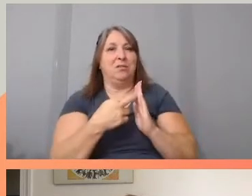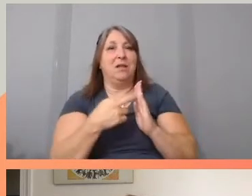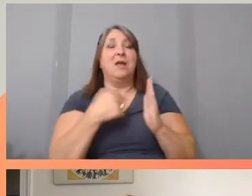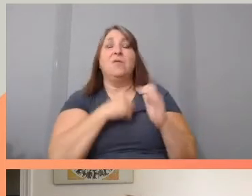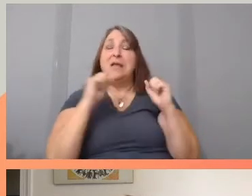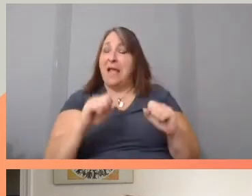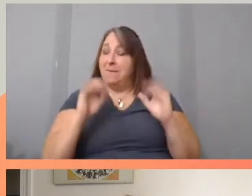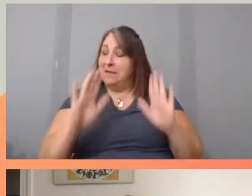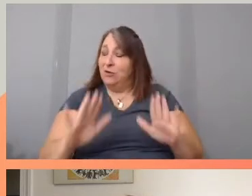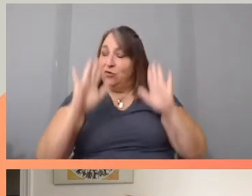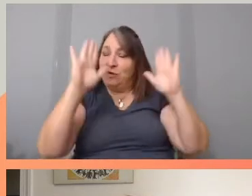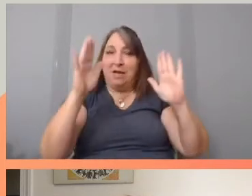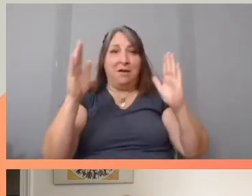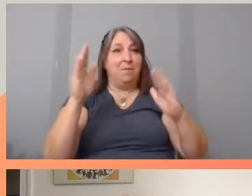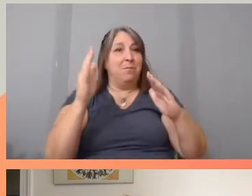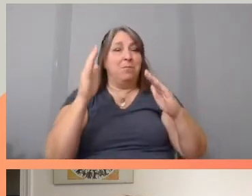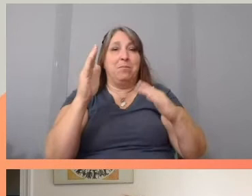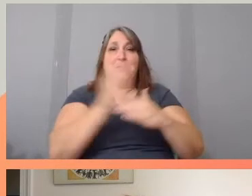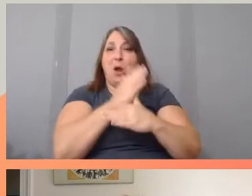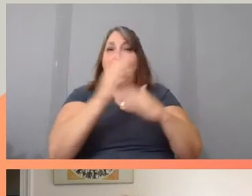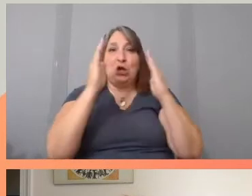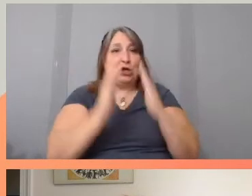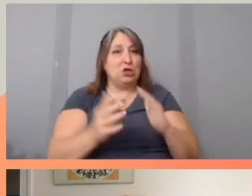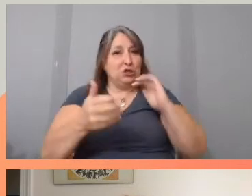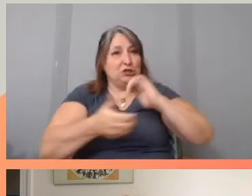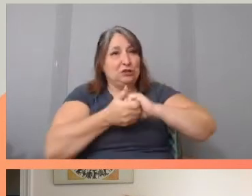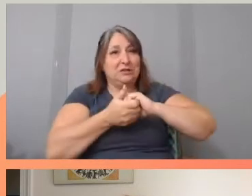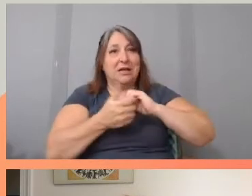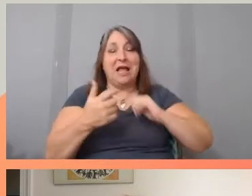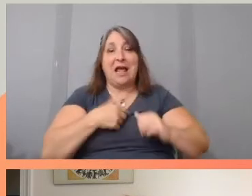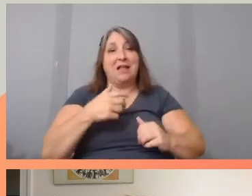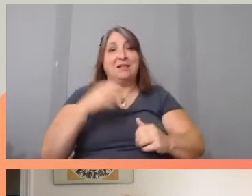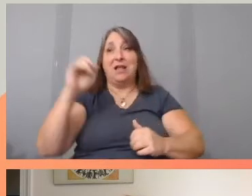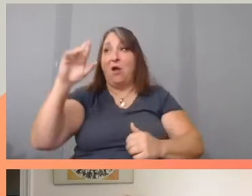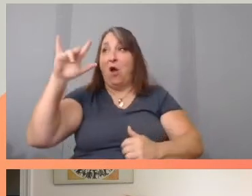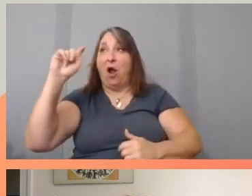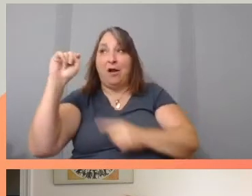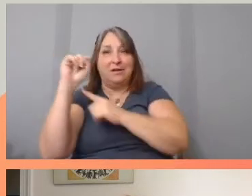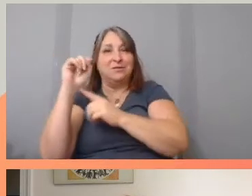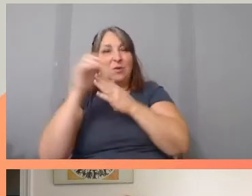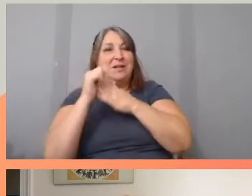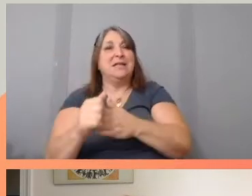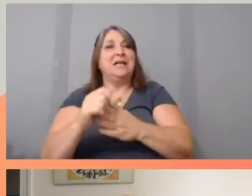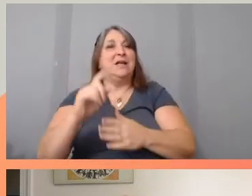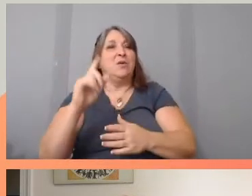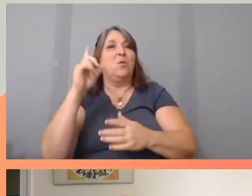And I feel like the artists can lead the way of like where it needs to go.